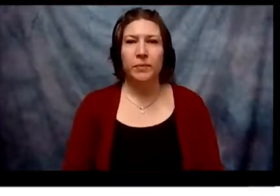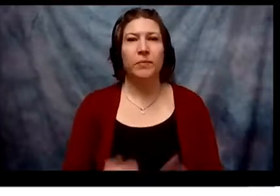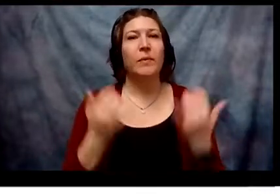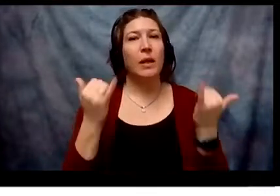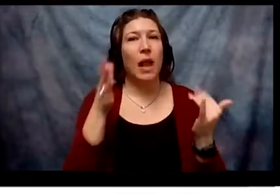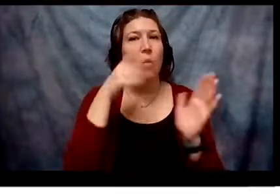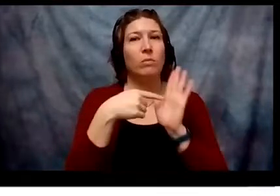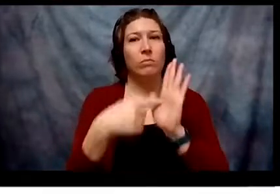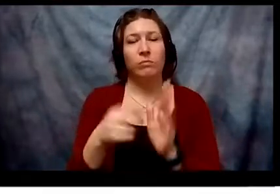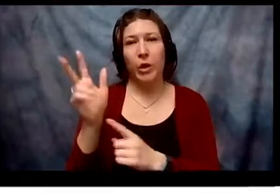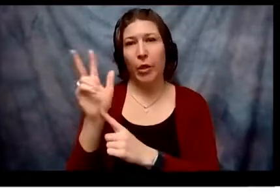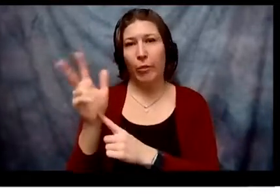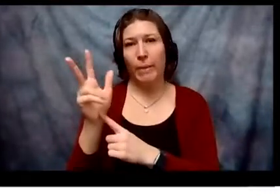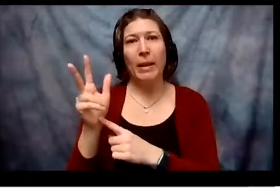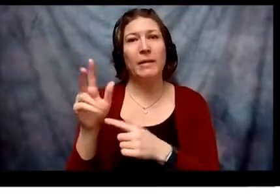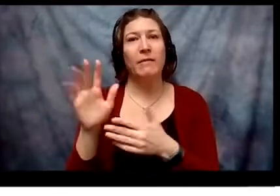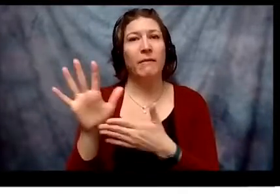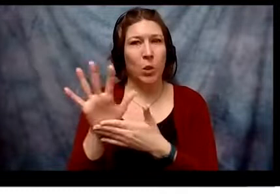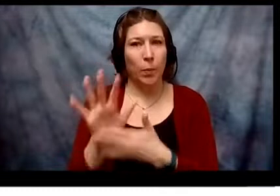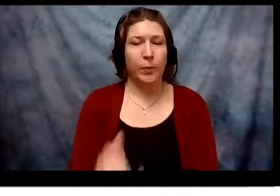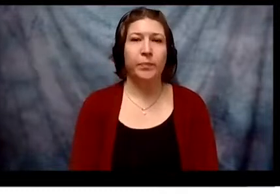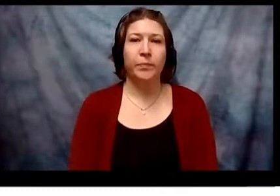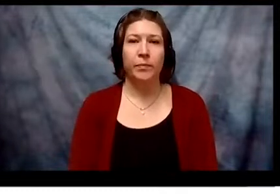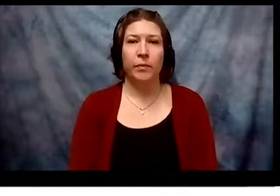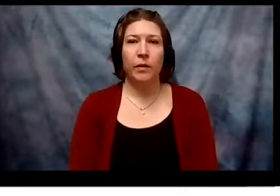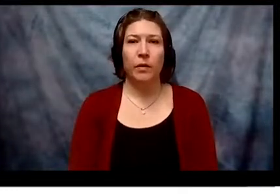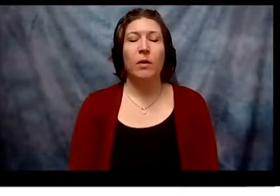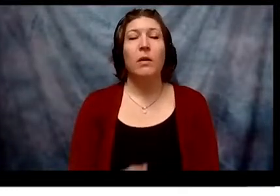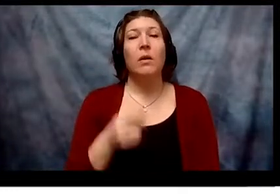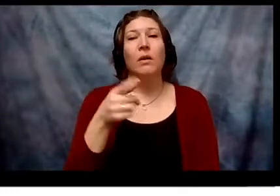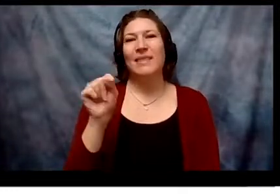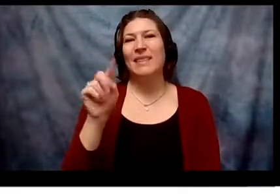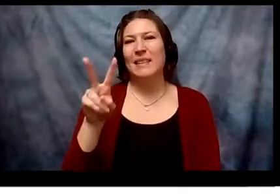a three-minute video of a TV news story from